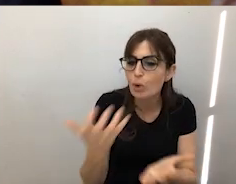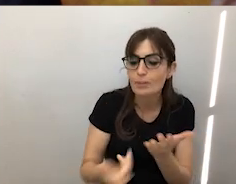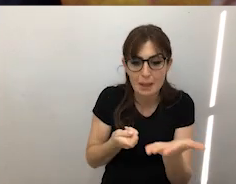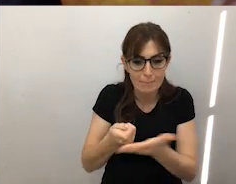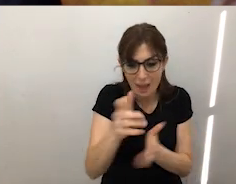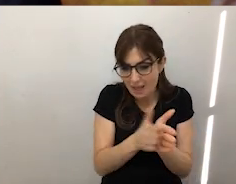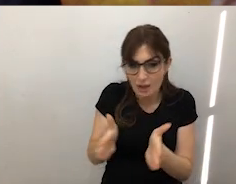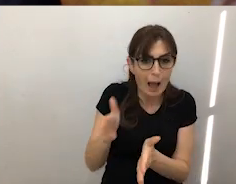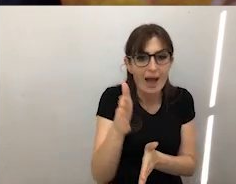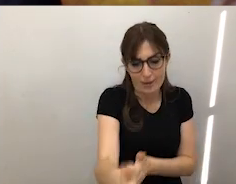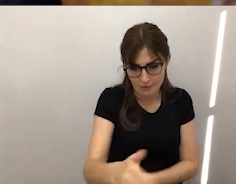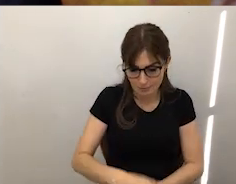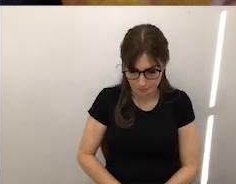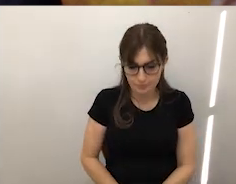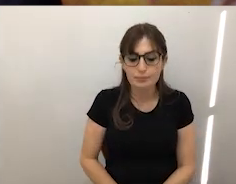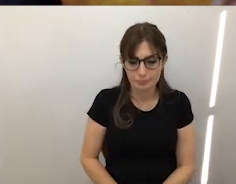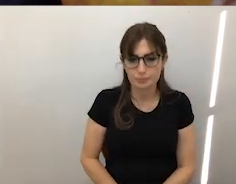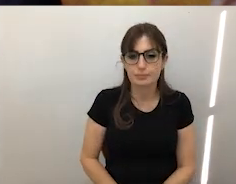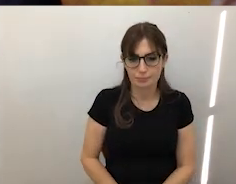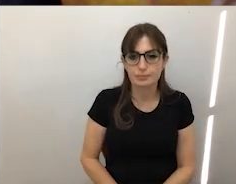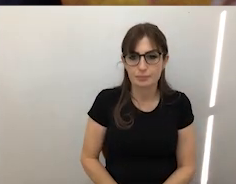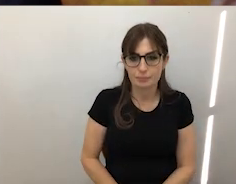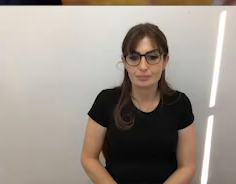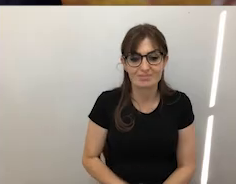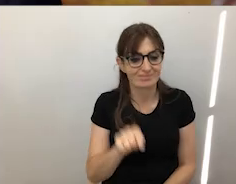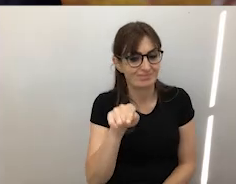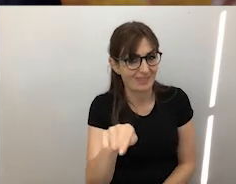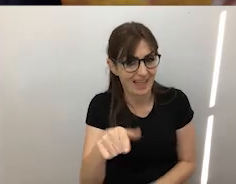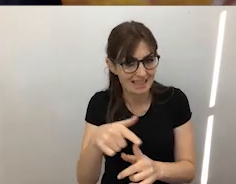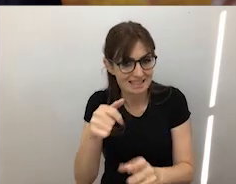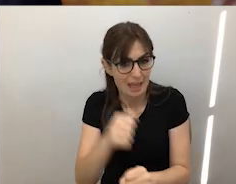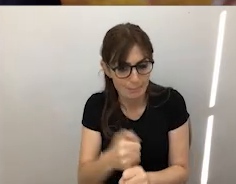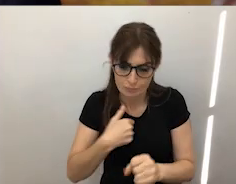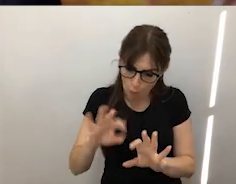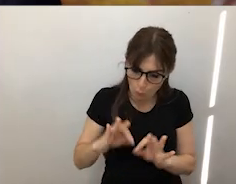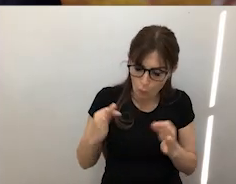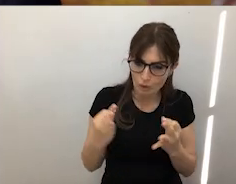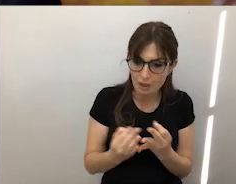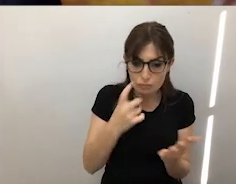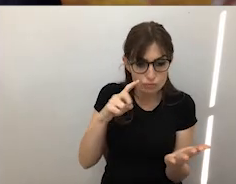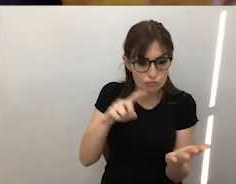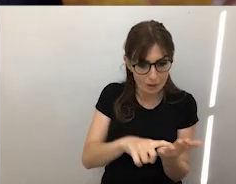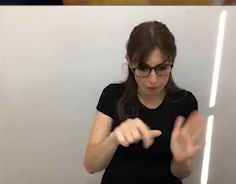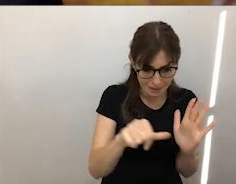and pay for the entire subscription upfront. In this case, the organisation recognises the revenue